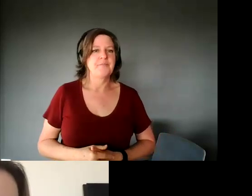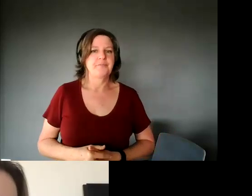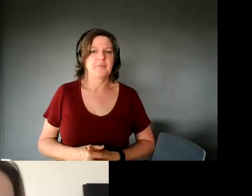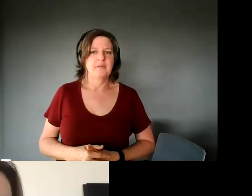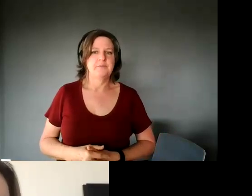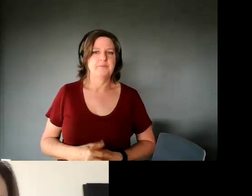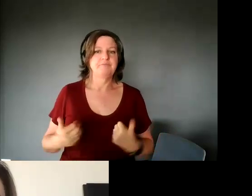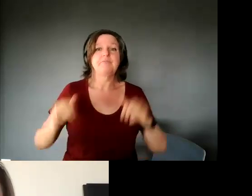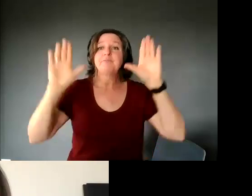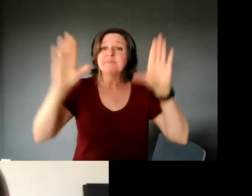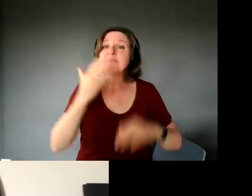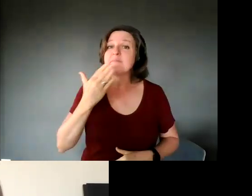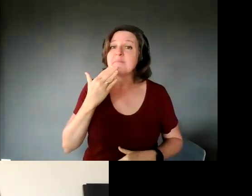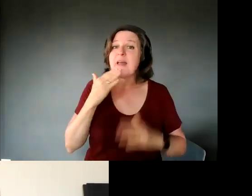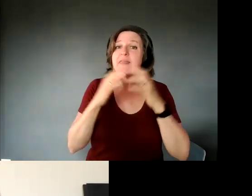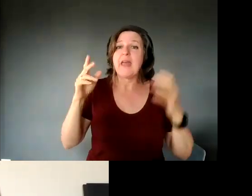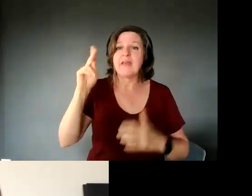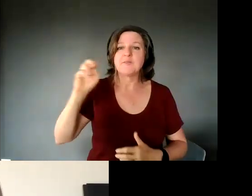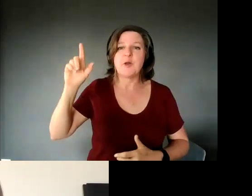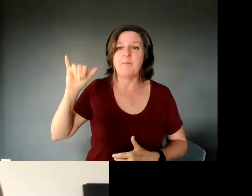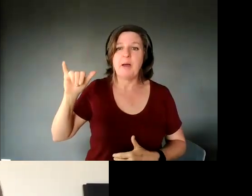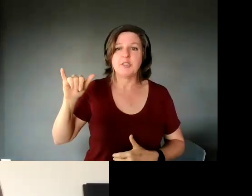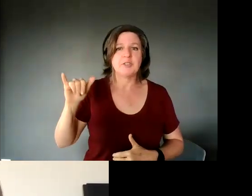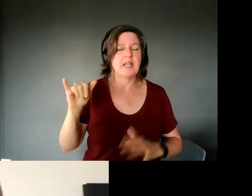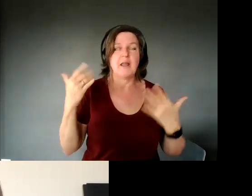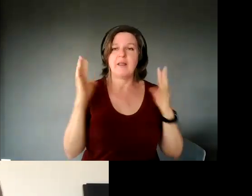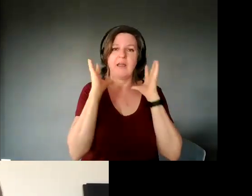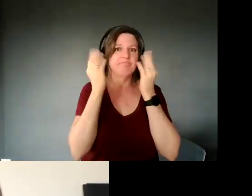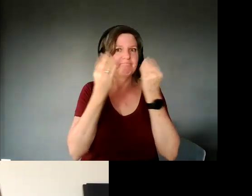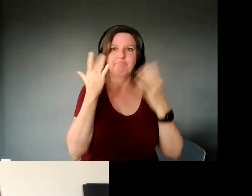Wonderful, thanks so much, Keely. That was brilliant. One of the comments in the